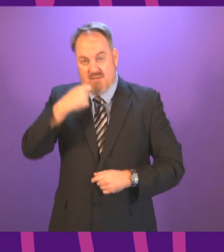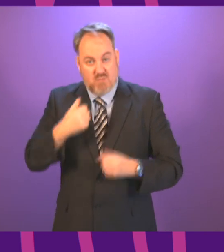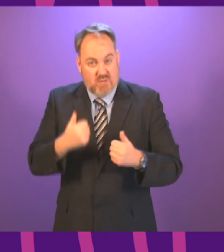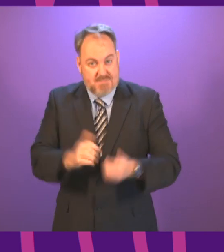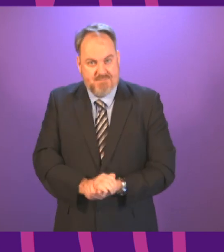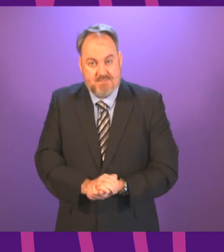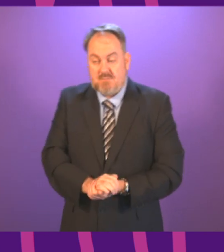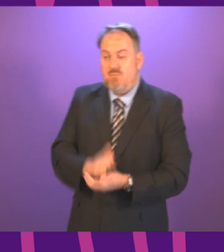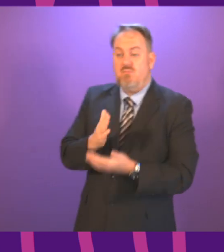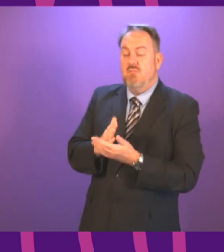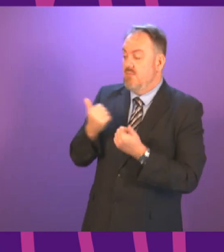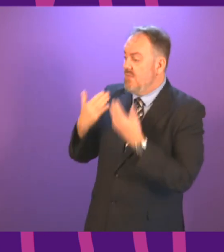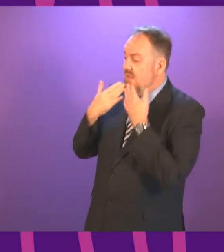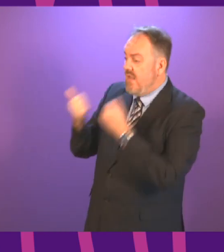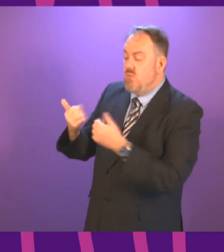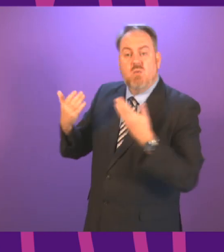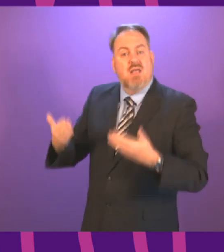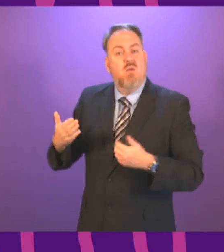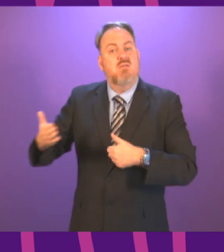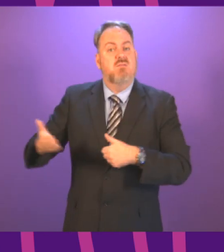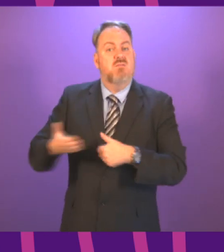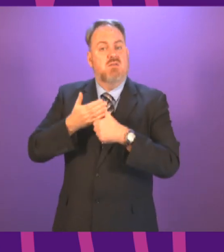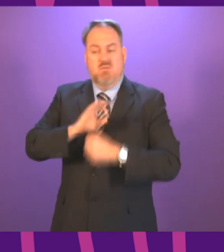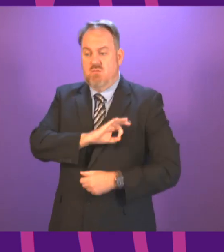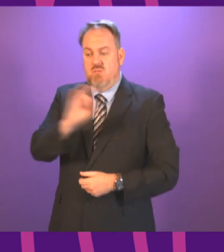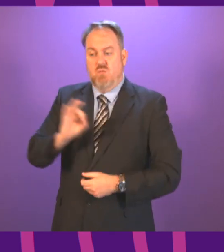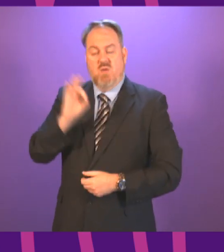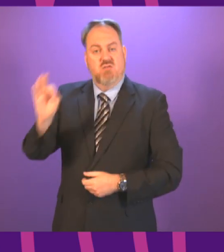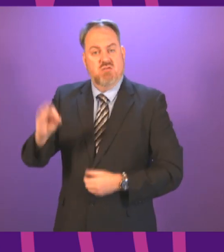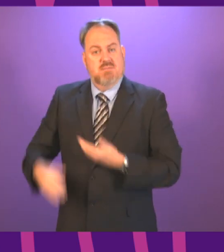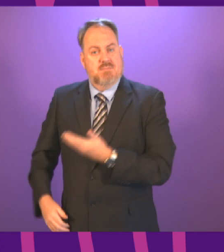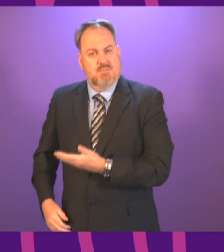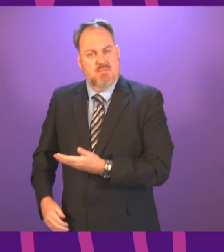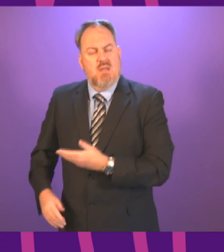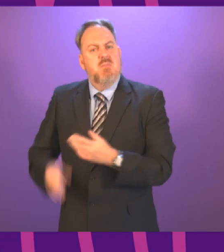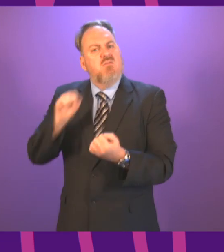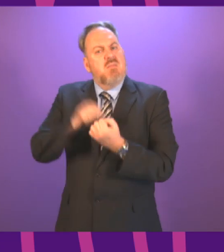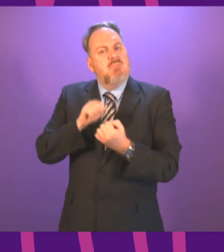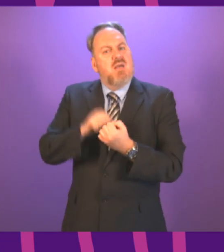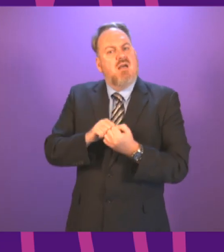The Presiding Officer: We turn to questions. I remind people that